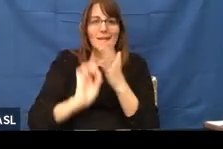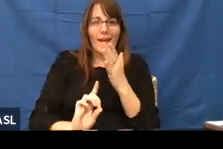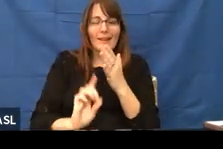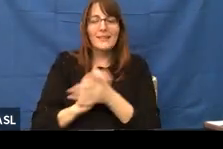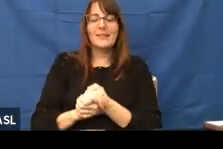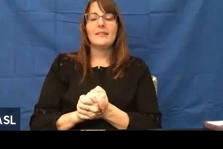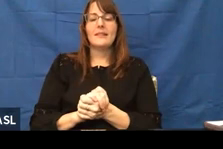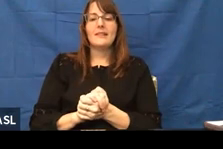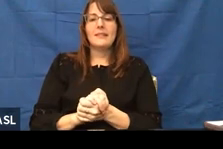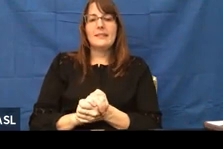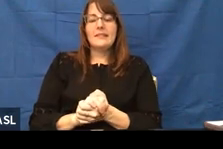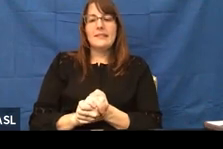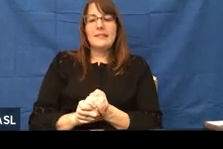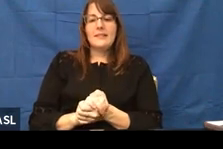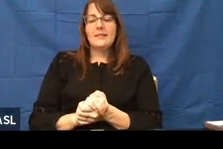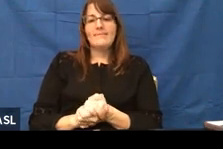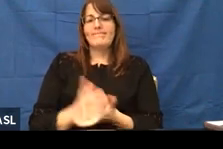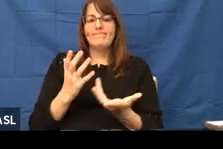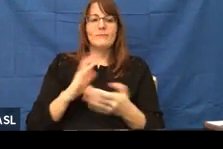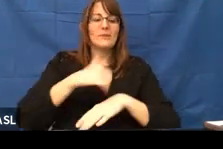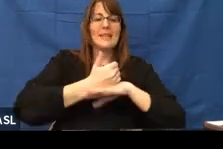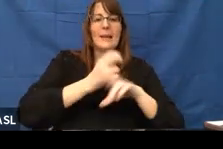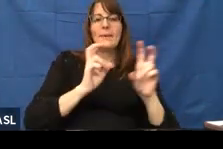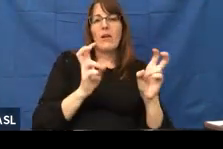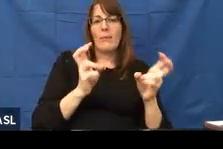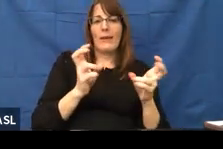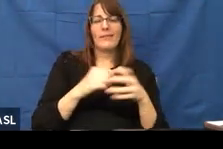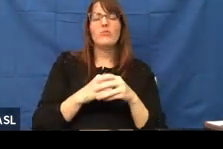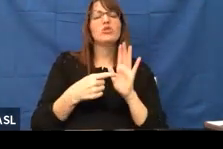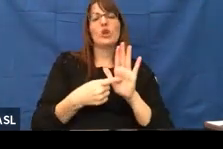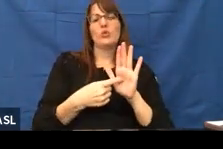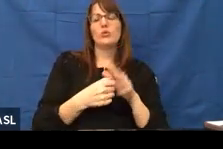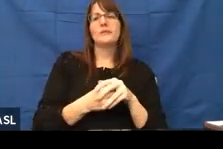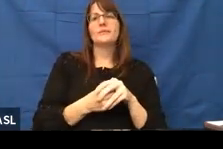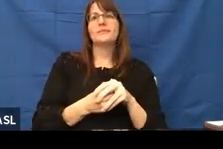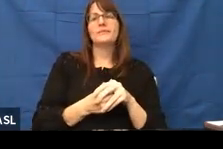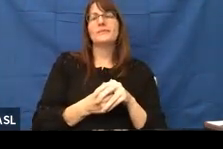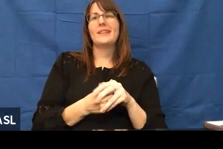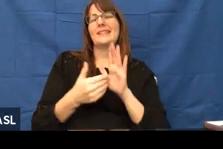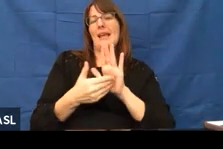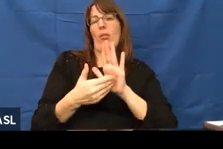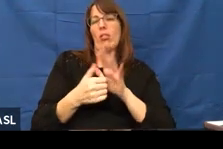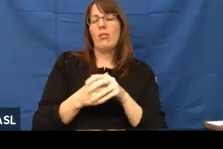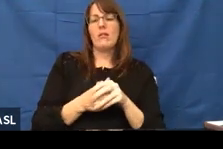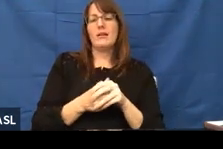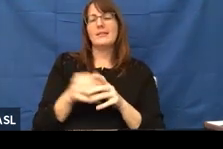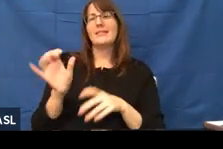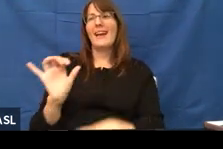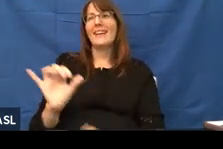Allison Frenzel : So, you know, you could set up a topic and we'll show you kind of set one up sort of like this where it's like, here's